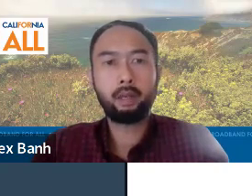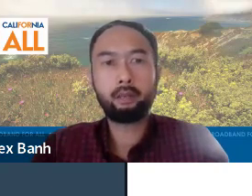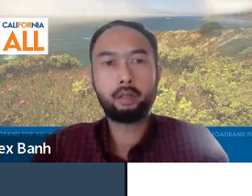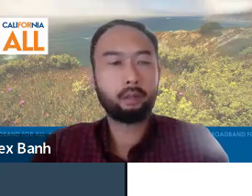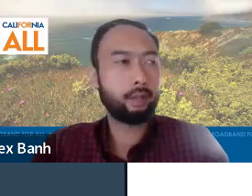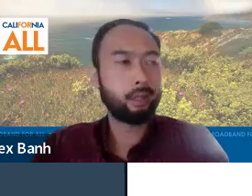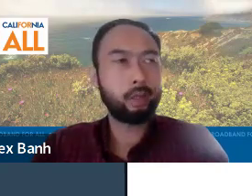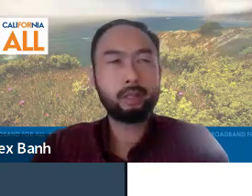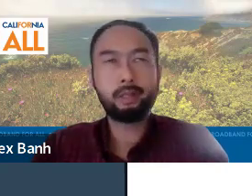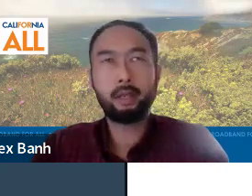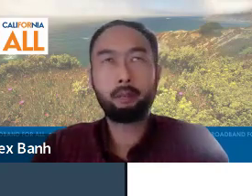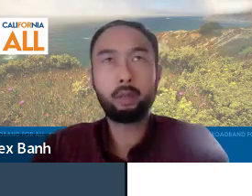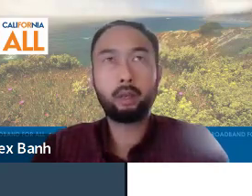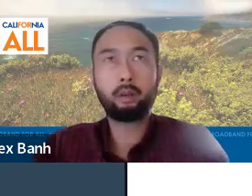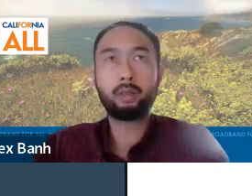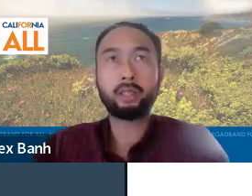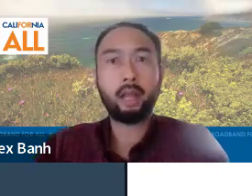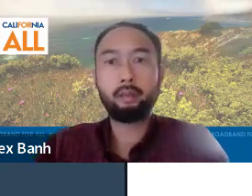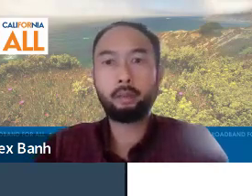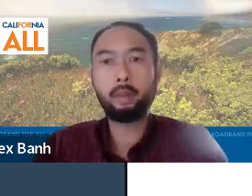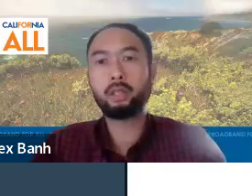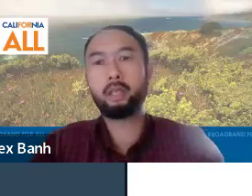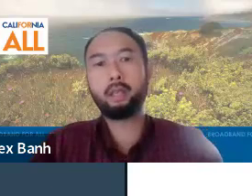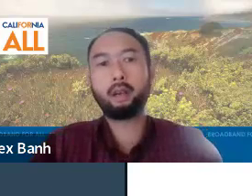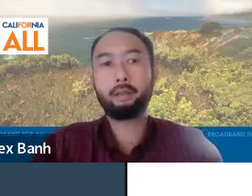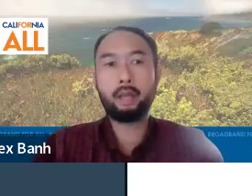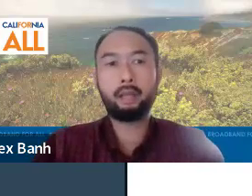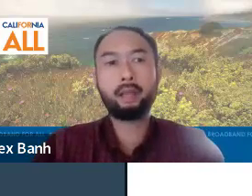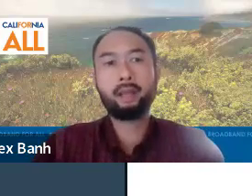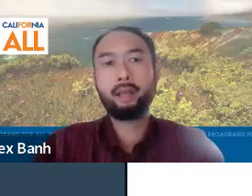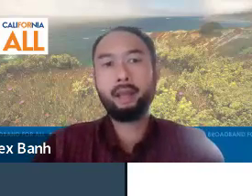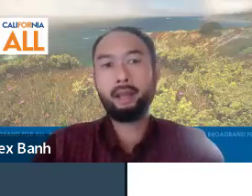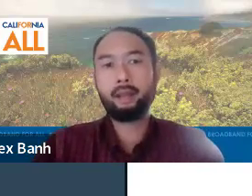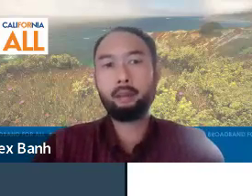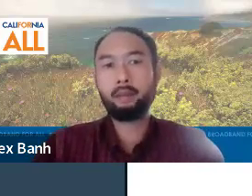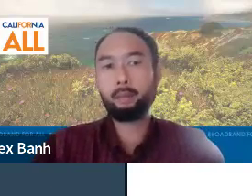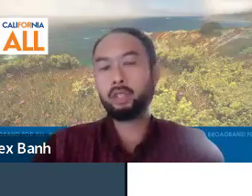summary of the two funding tracks. We know there's a lot of information in the RFA and